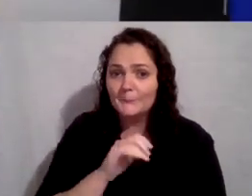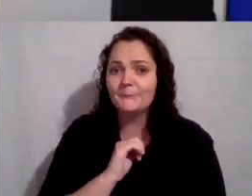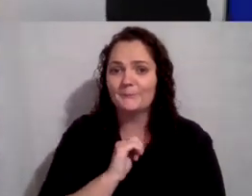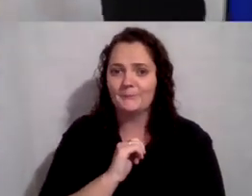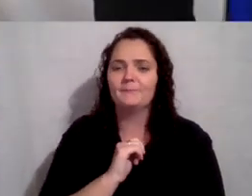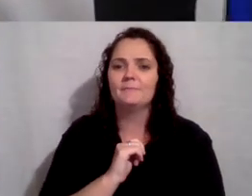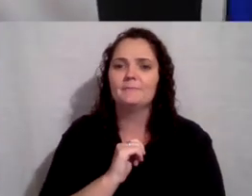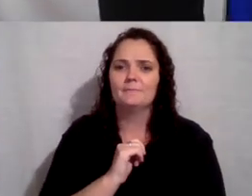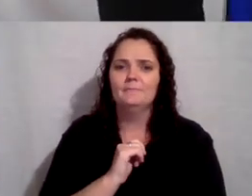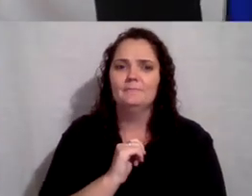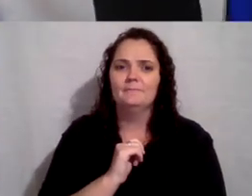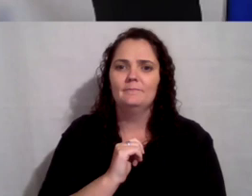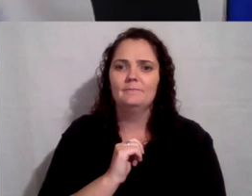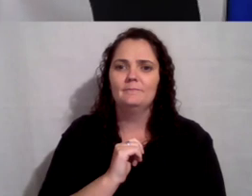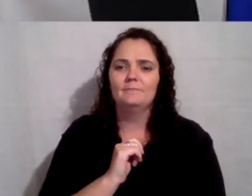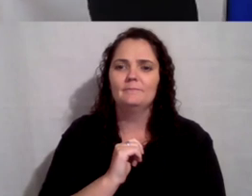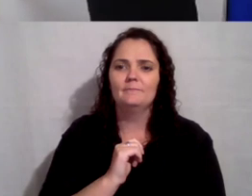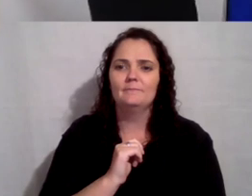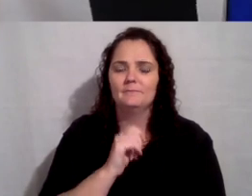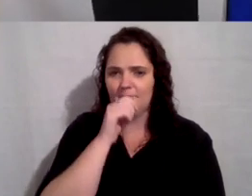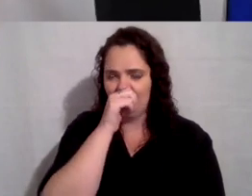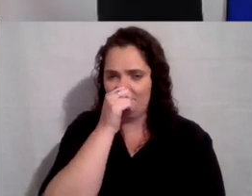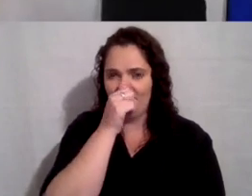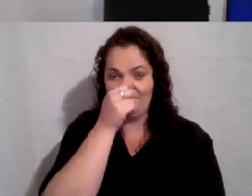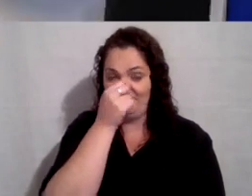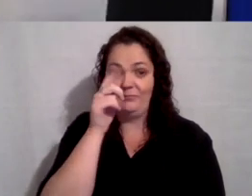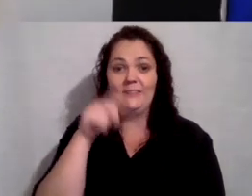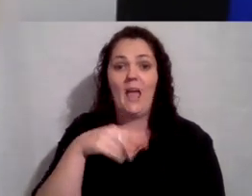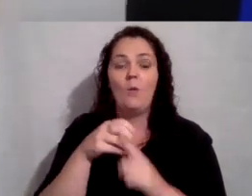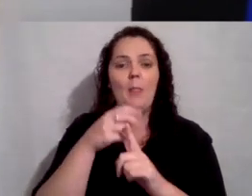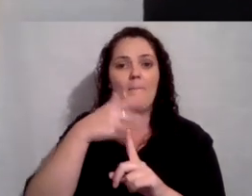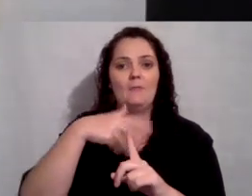You may choose to approach this drawing by starting with tone by blocking out